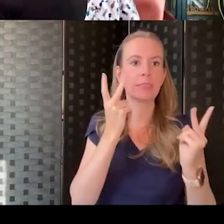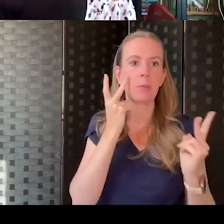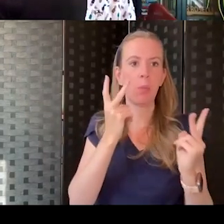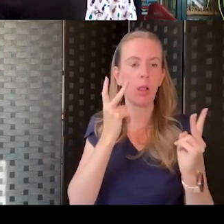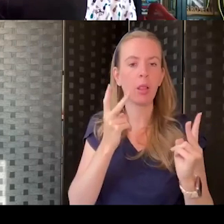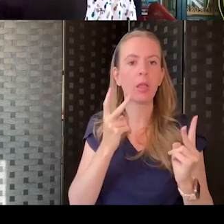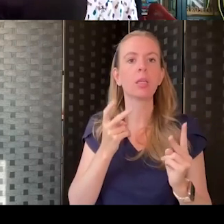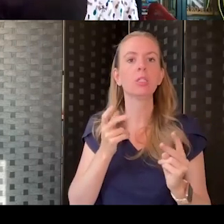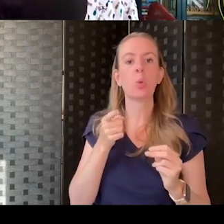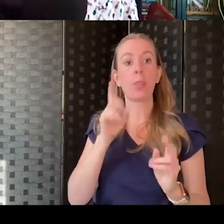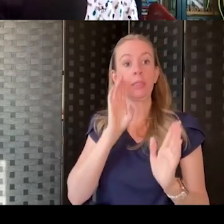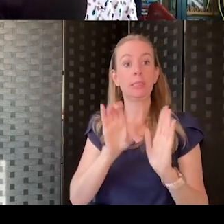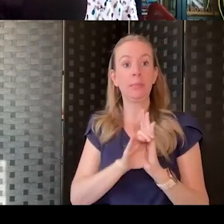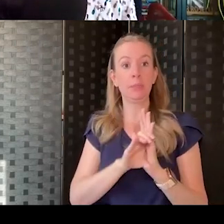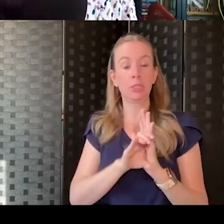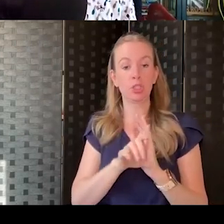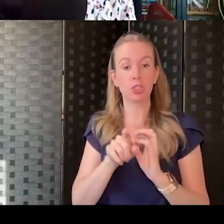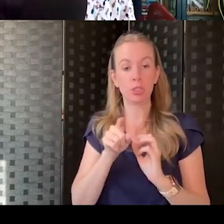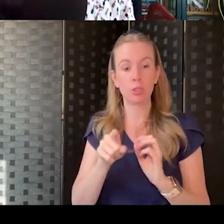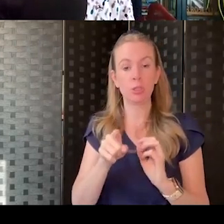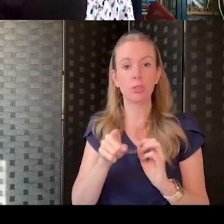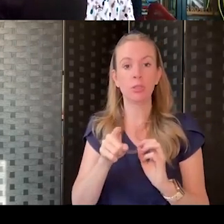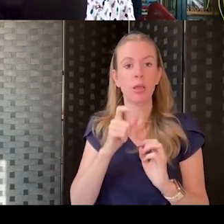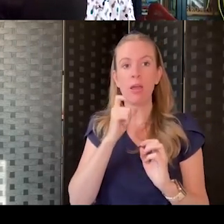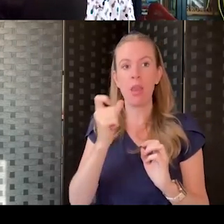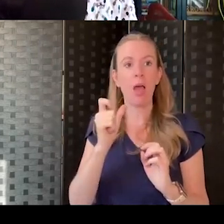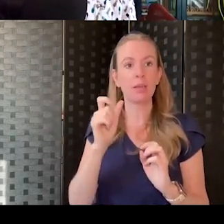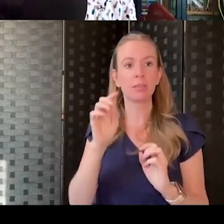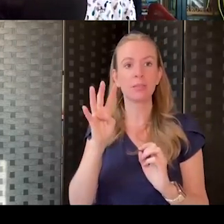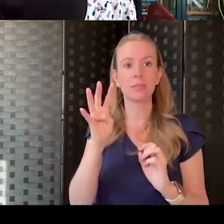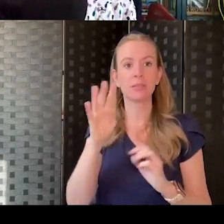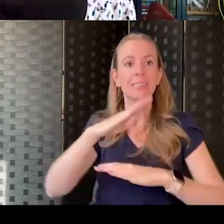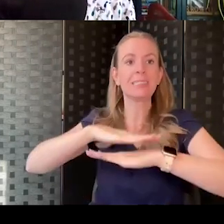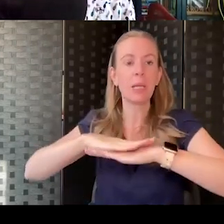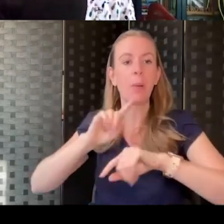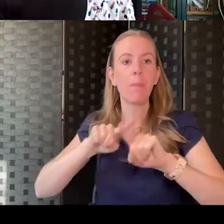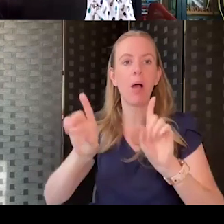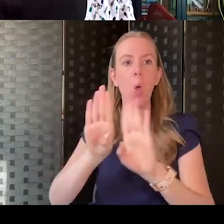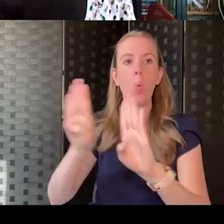introduction isn't so much a table as it is a wall shelf with a couple of drawers that